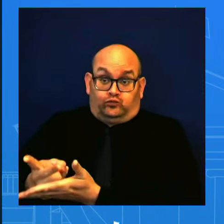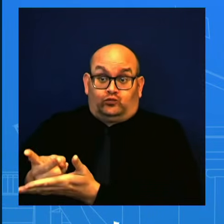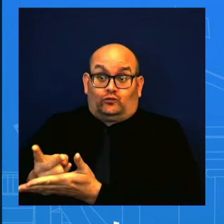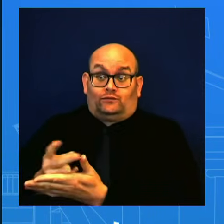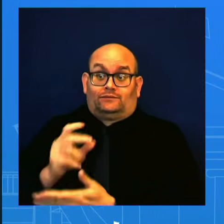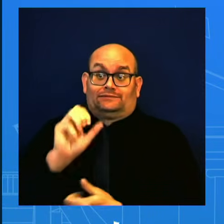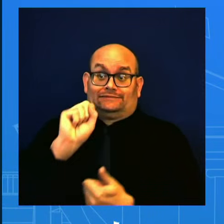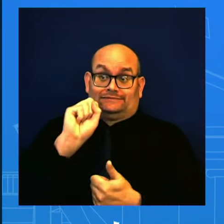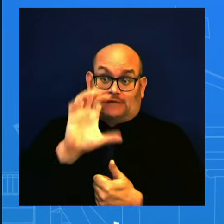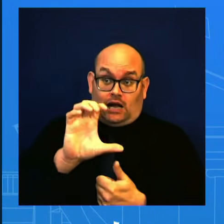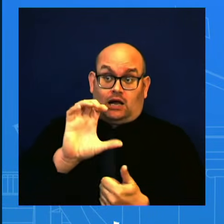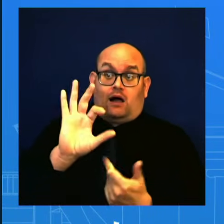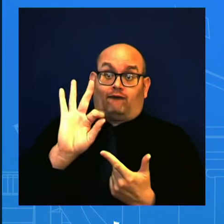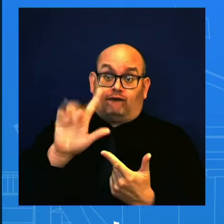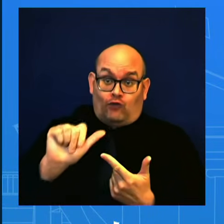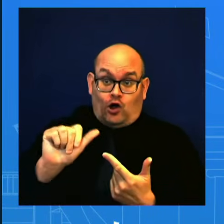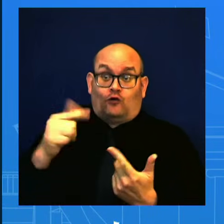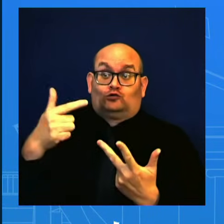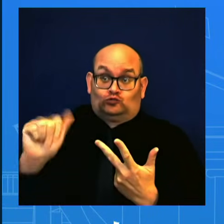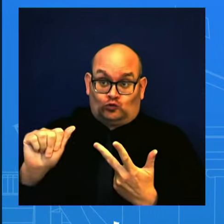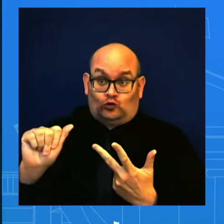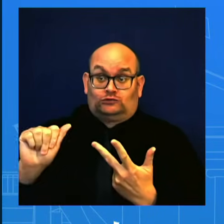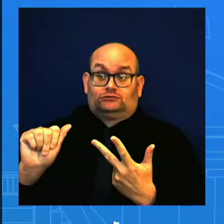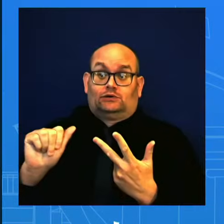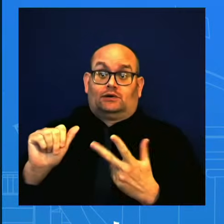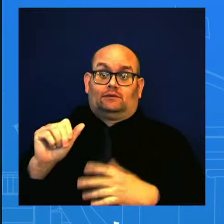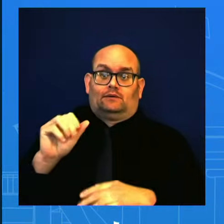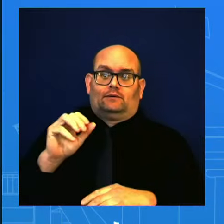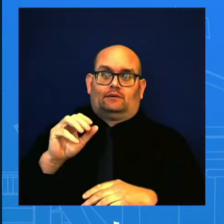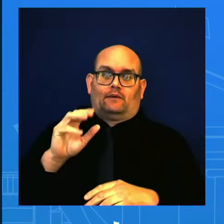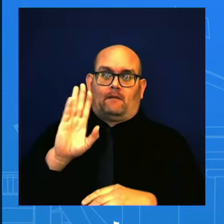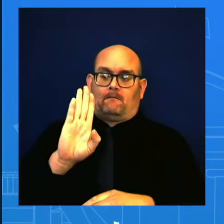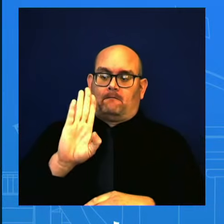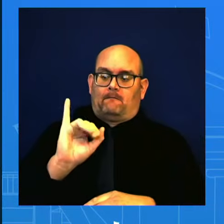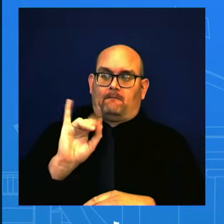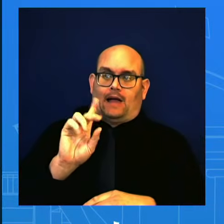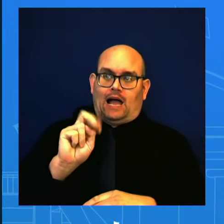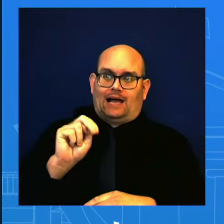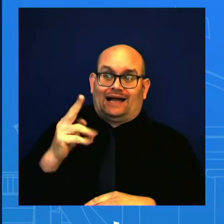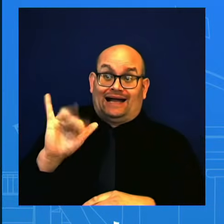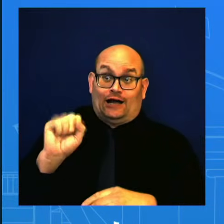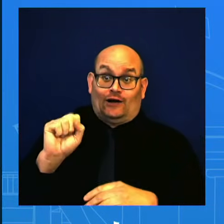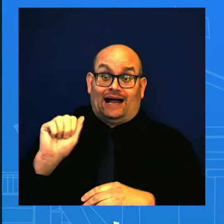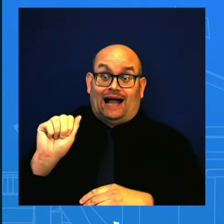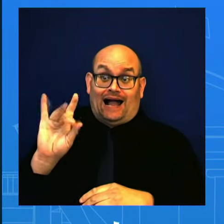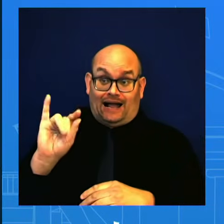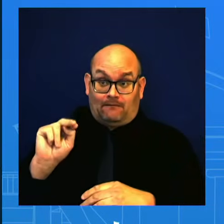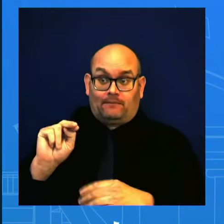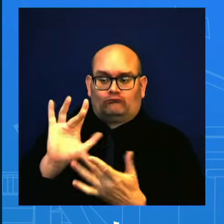The president has approved emergency declaration requests from the governors of Florida, South Carolina, and Georgia,